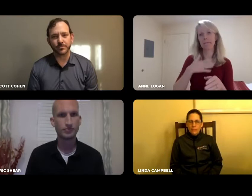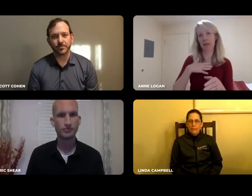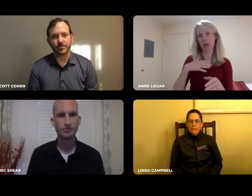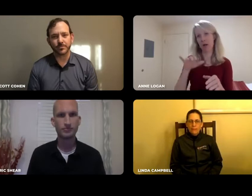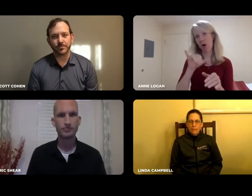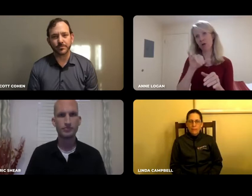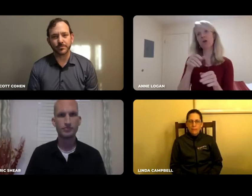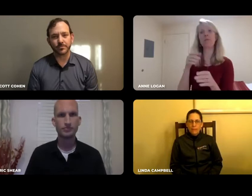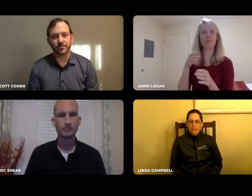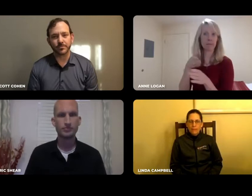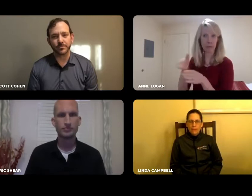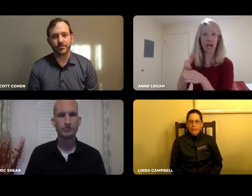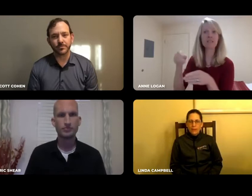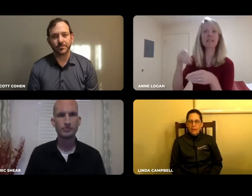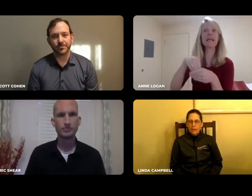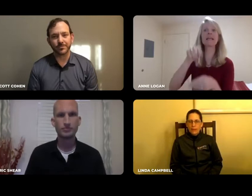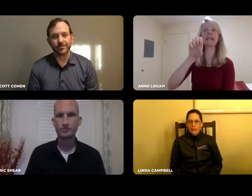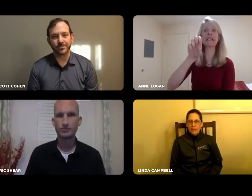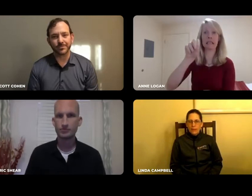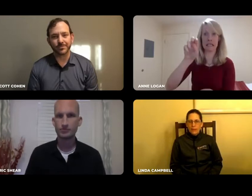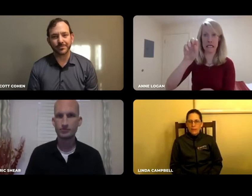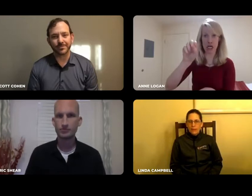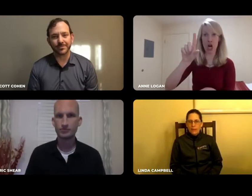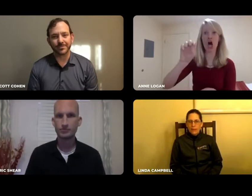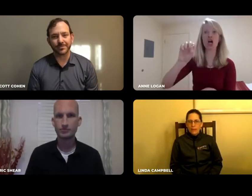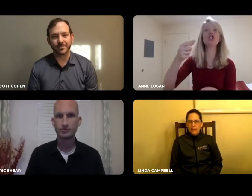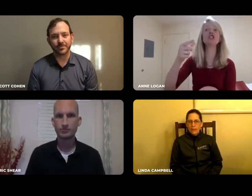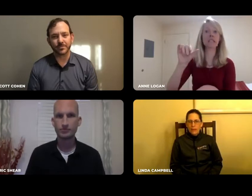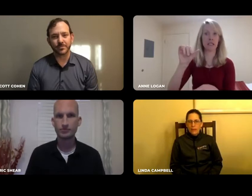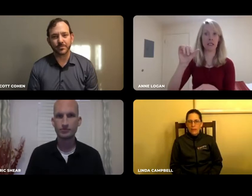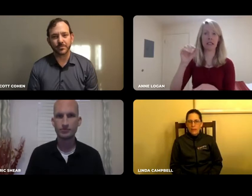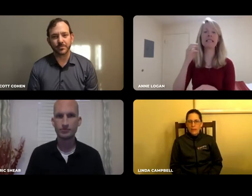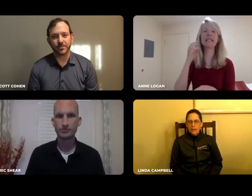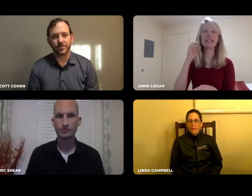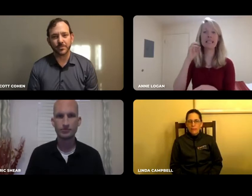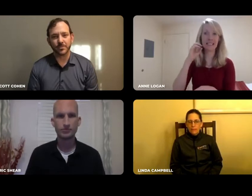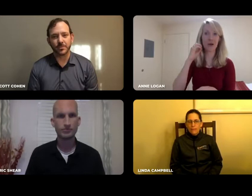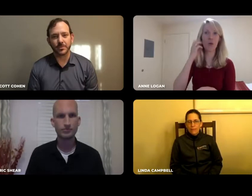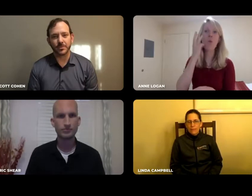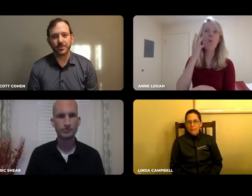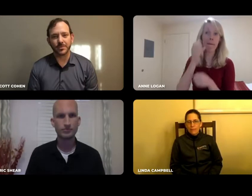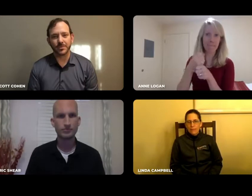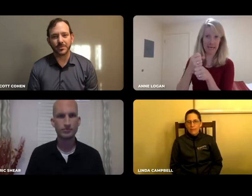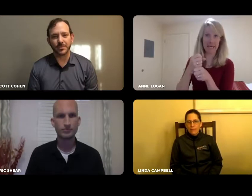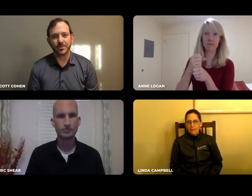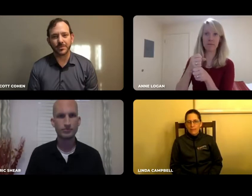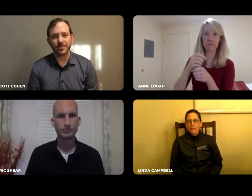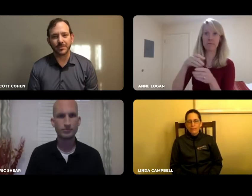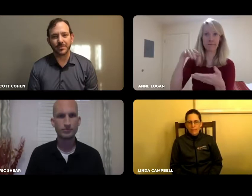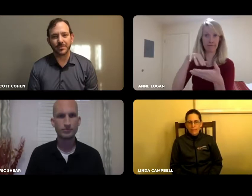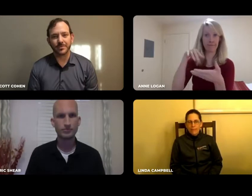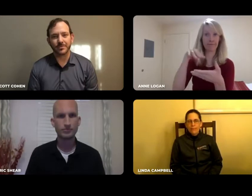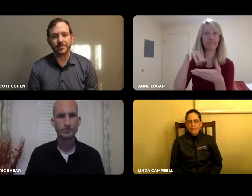I also specialize in Vinology The process of wine making